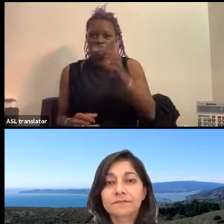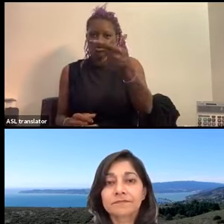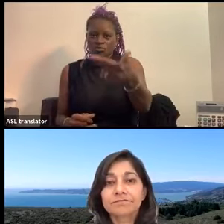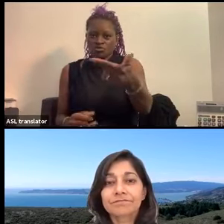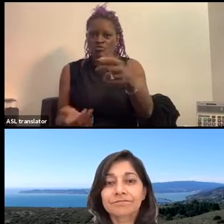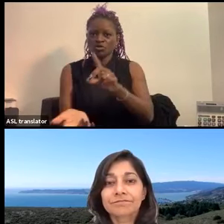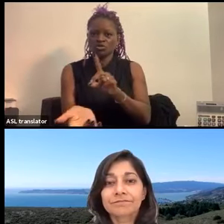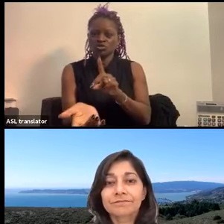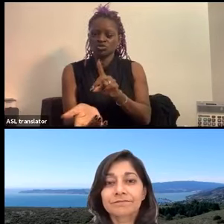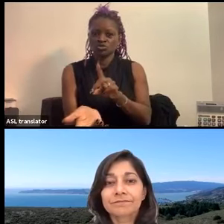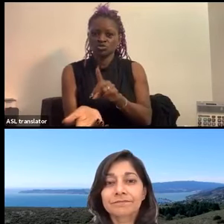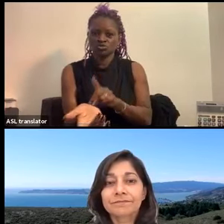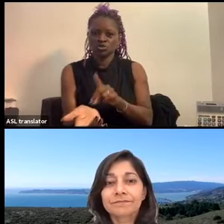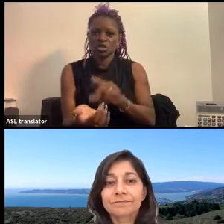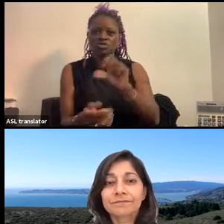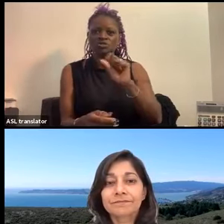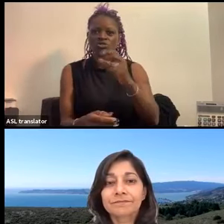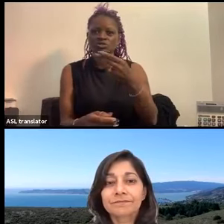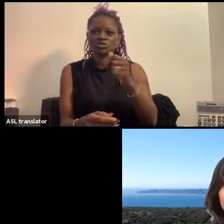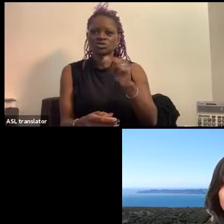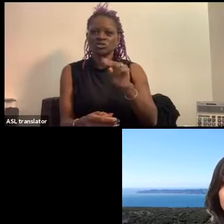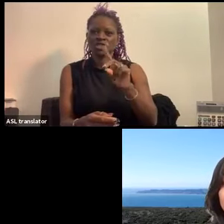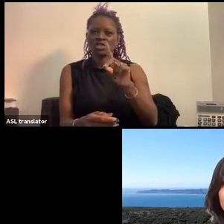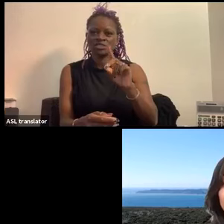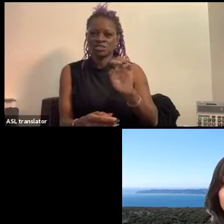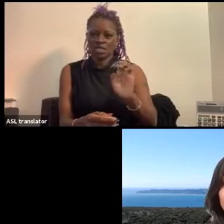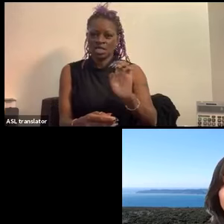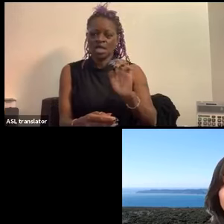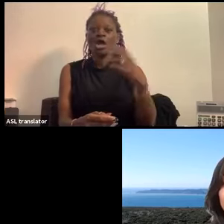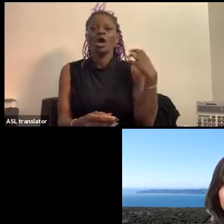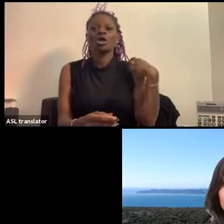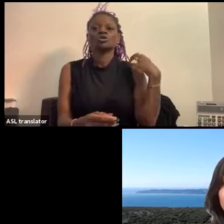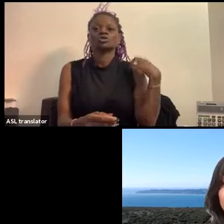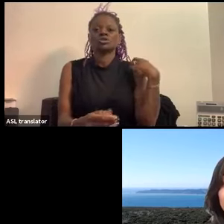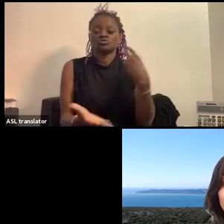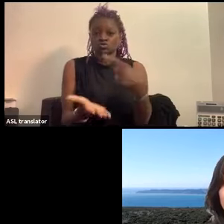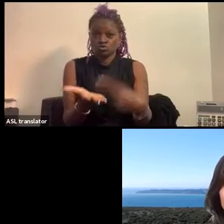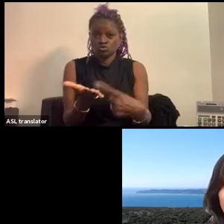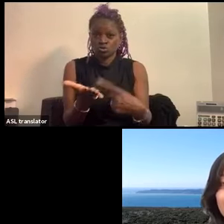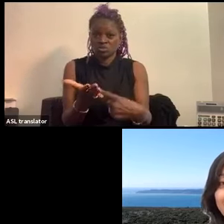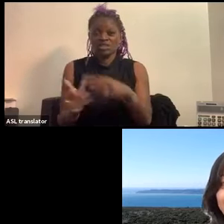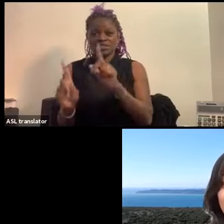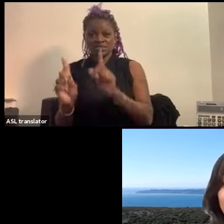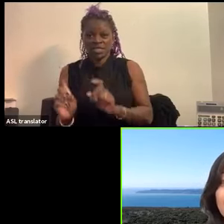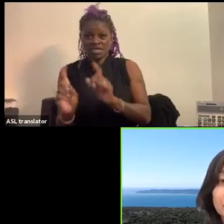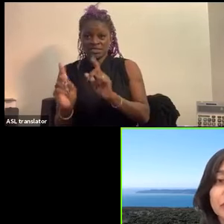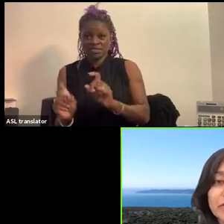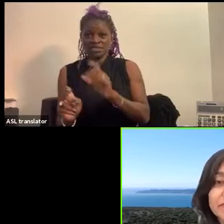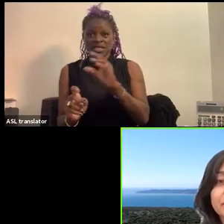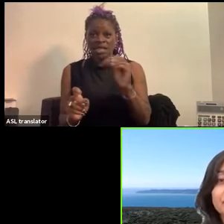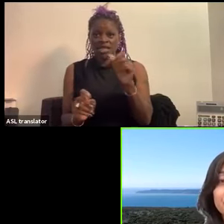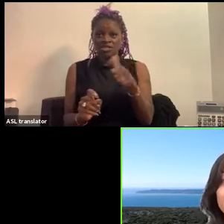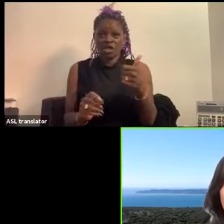Emotion and our vaccine chief to talk about our vaccination efforts and testing. Thank you, Dr. Mase.